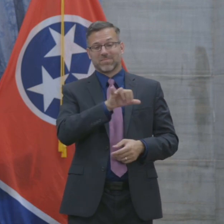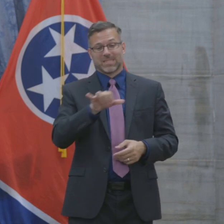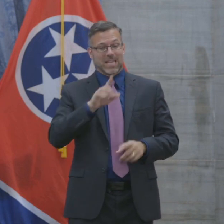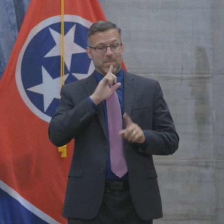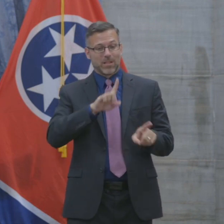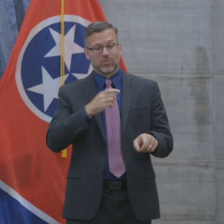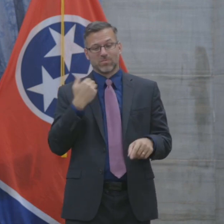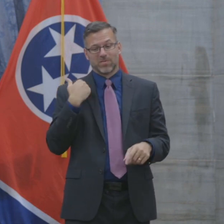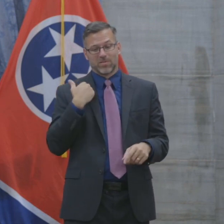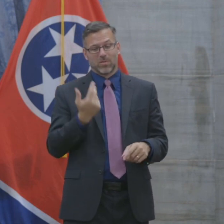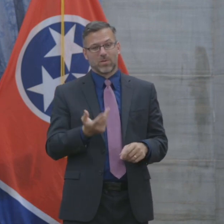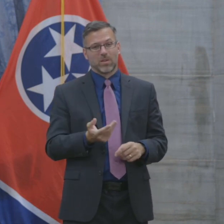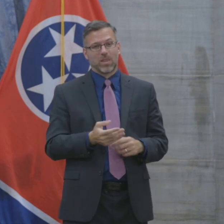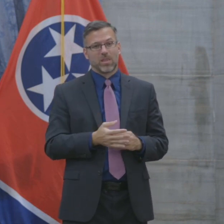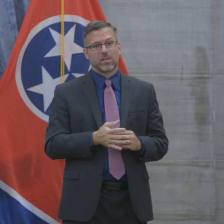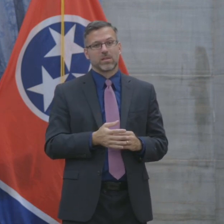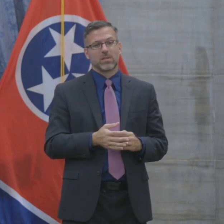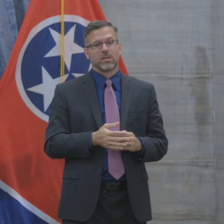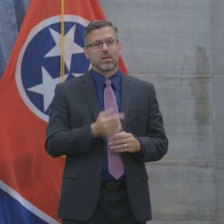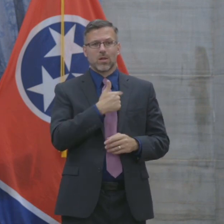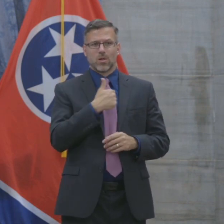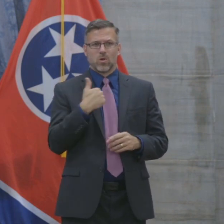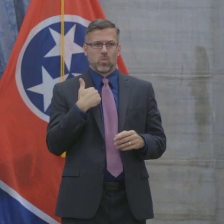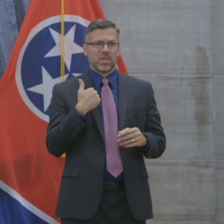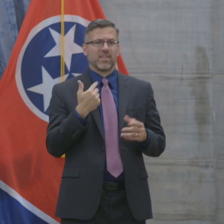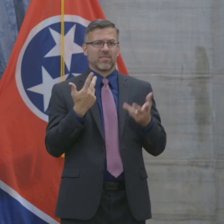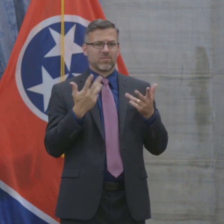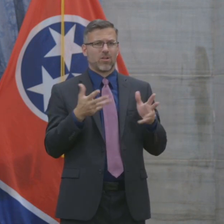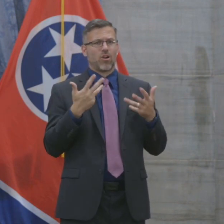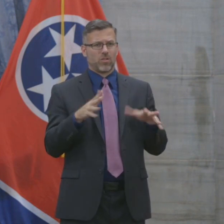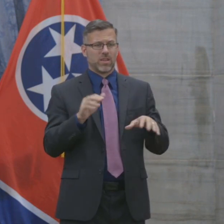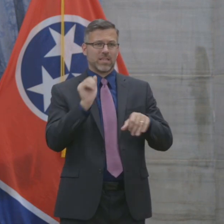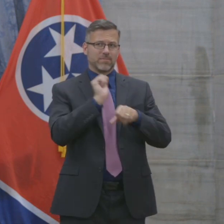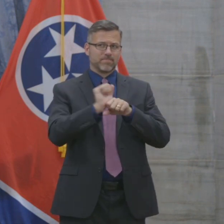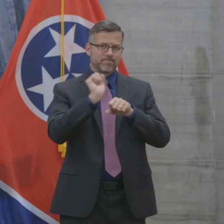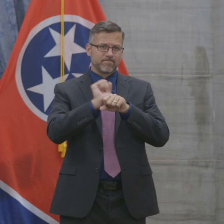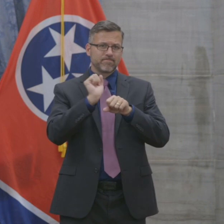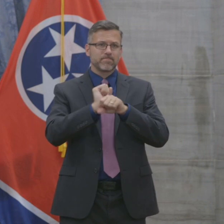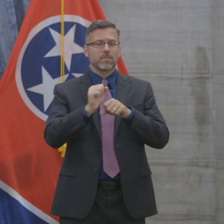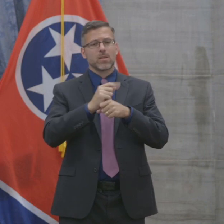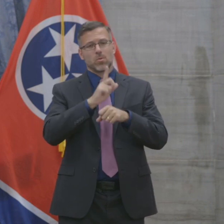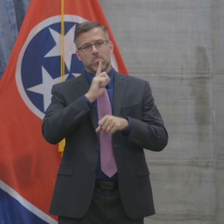that was filed by this -- by this group, challenging your